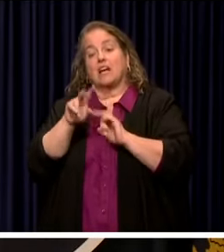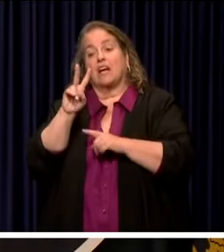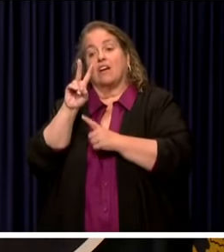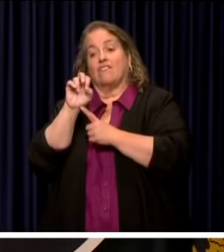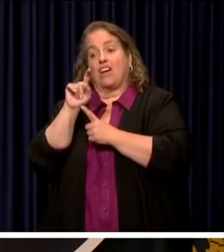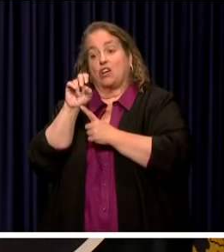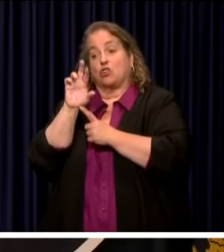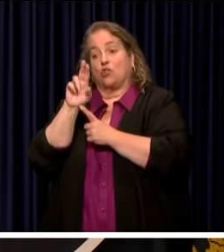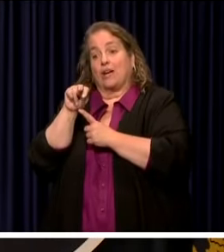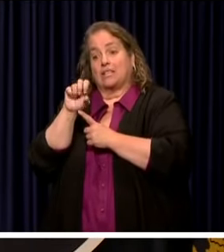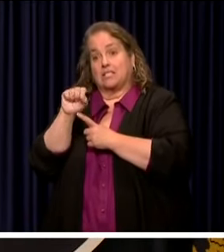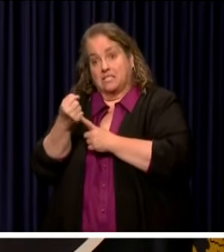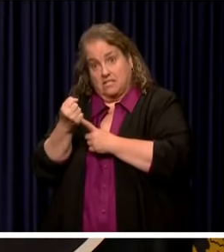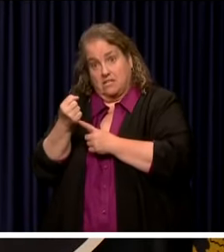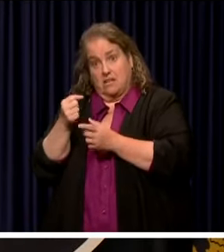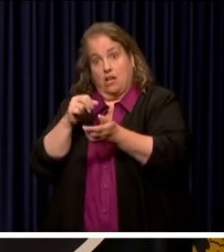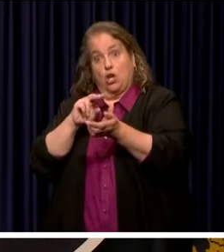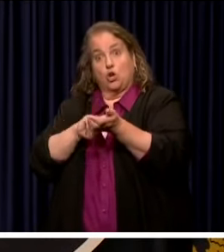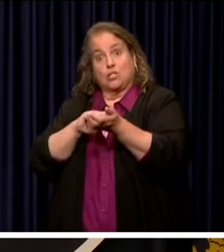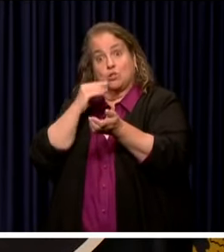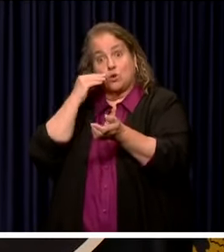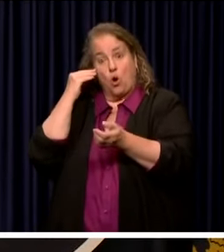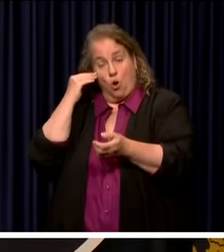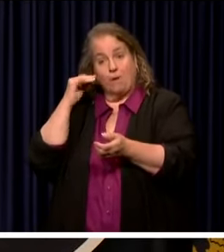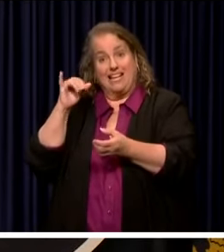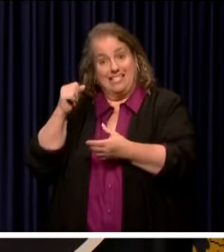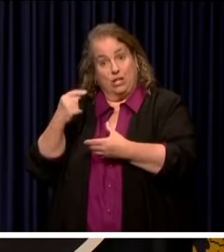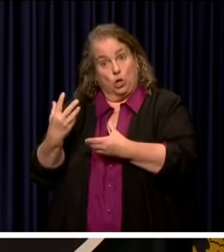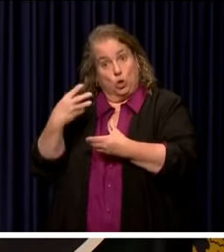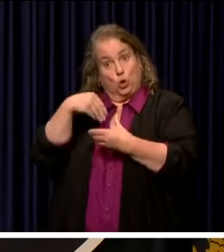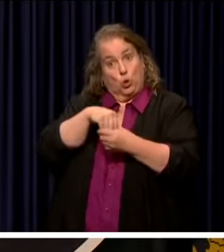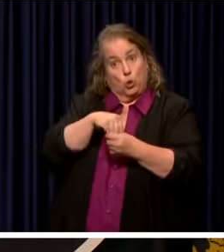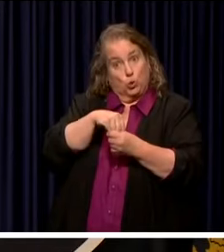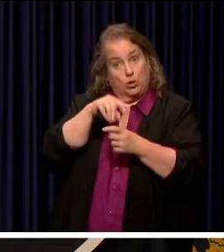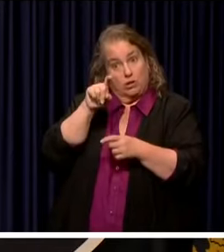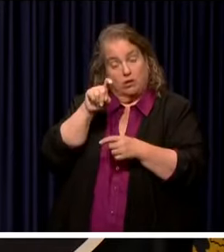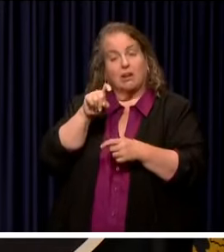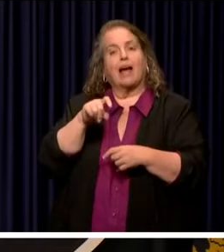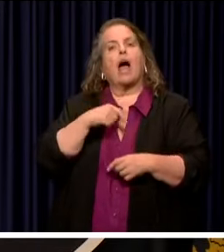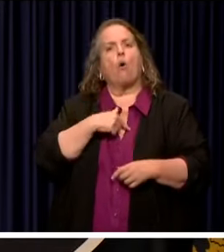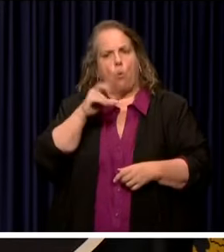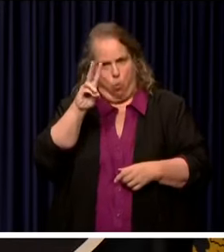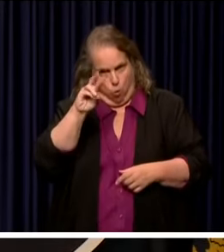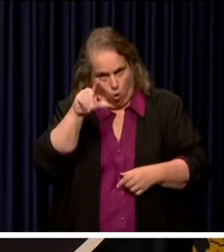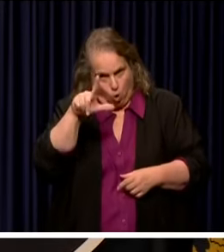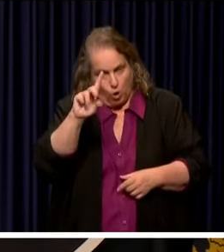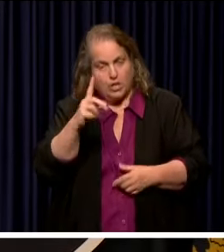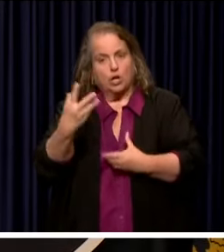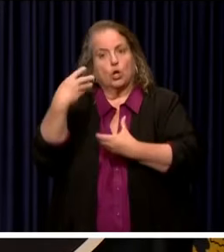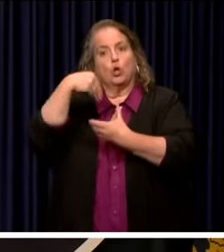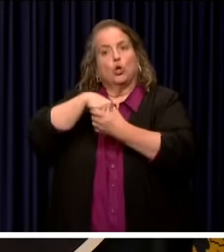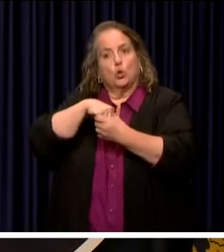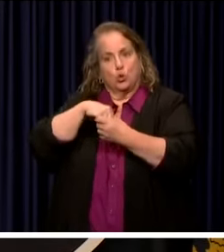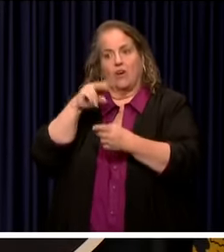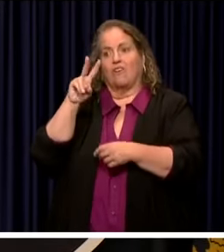HAVE ANOTHER, OH, 4,000 FROM OUR